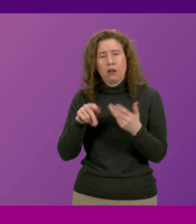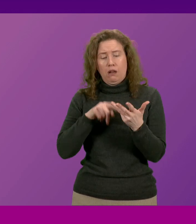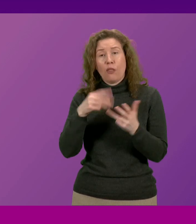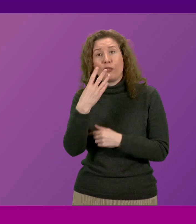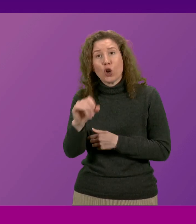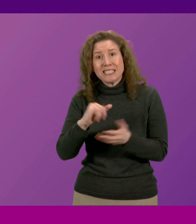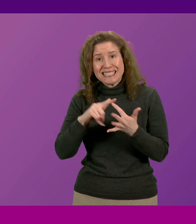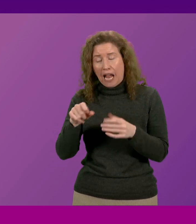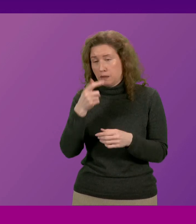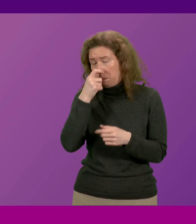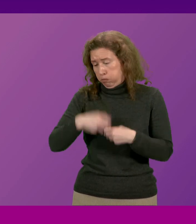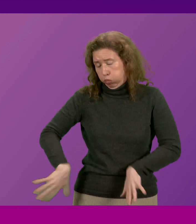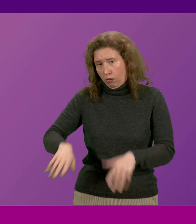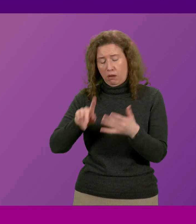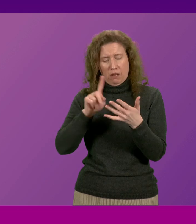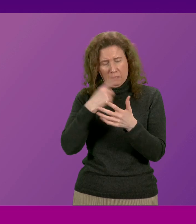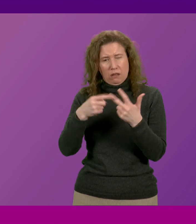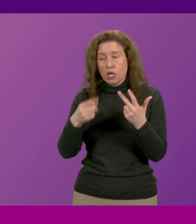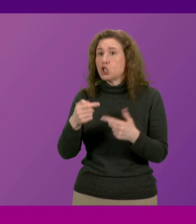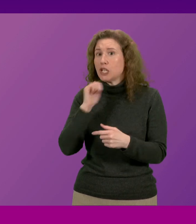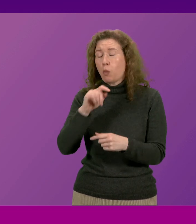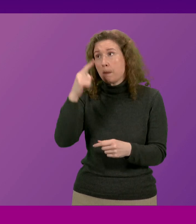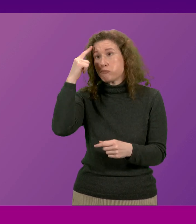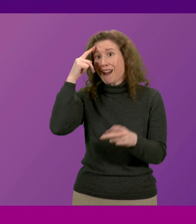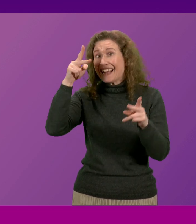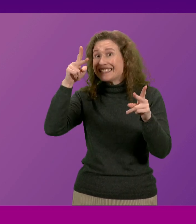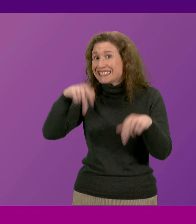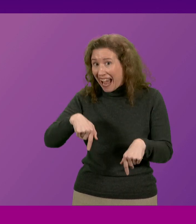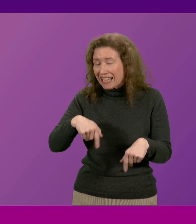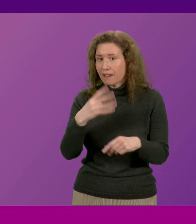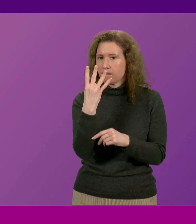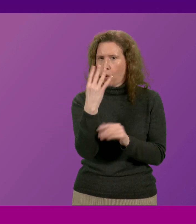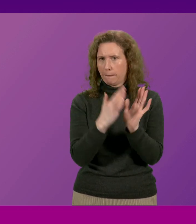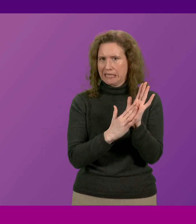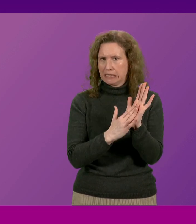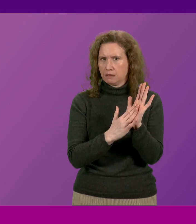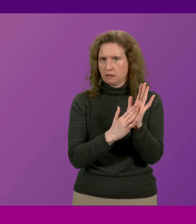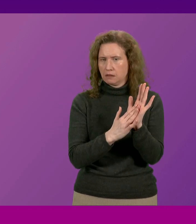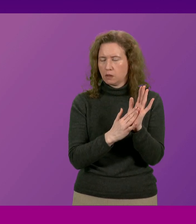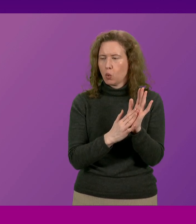her bowels will open. She will be brain dead within four minutes. I note the